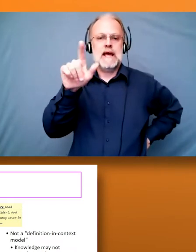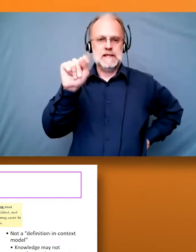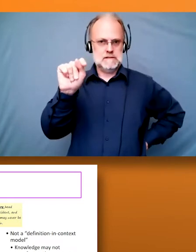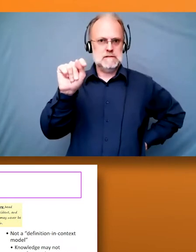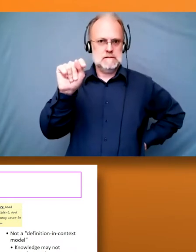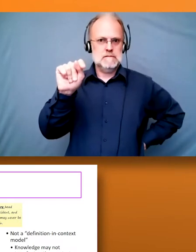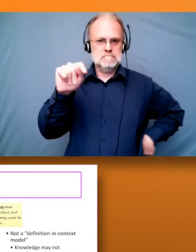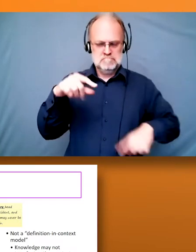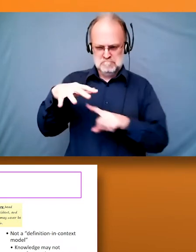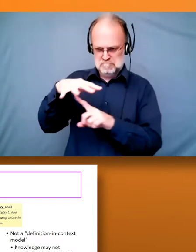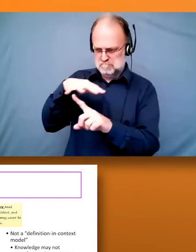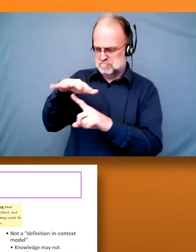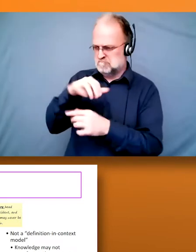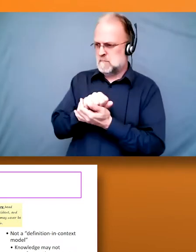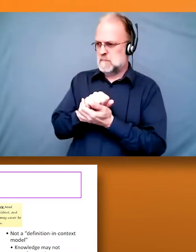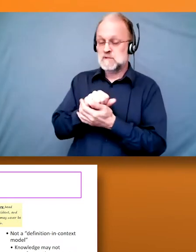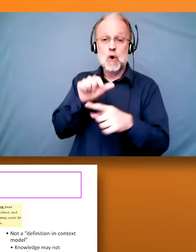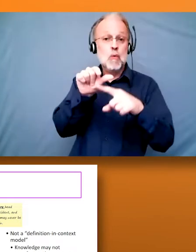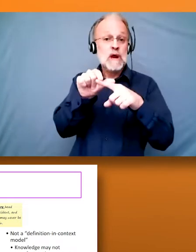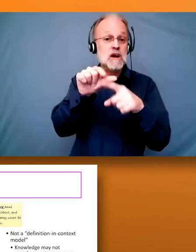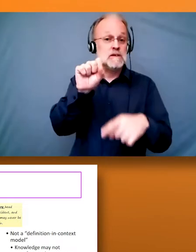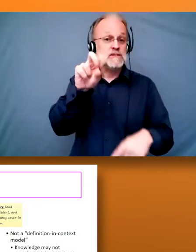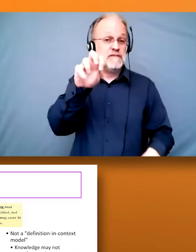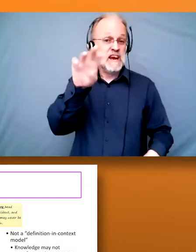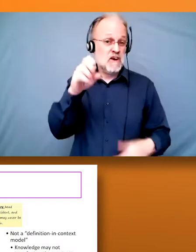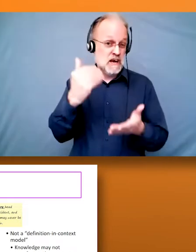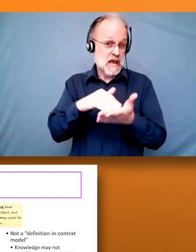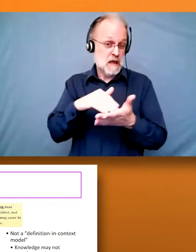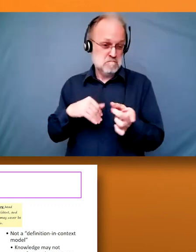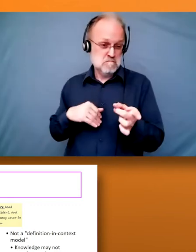So here again, we have the word "severe,"